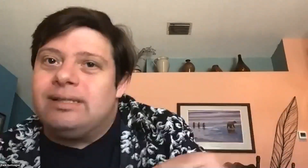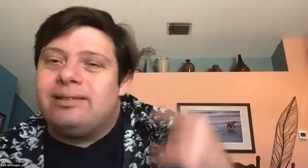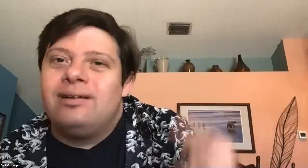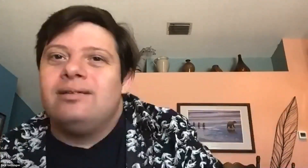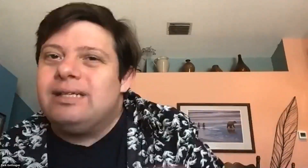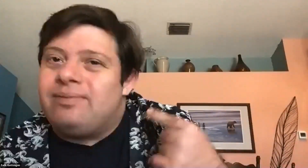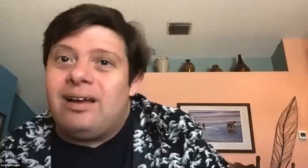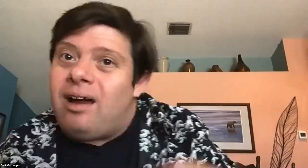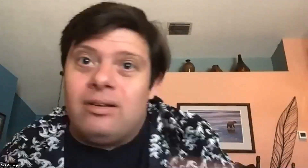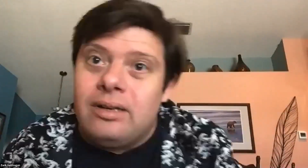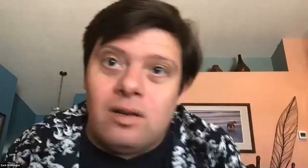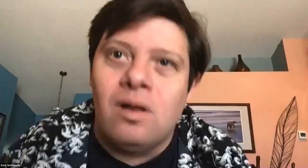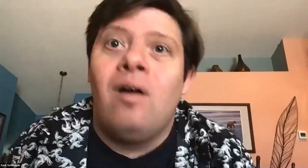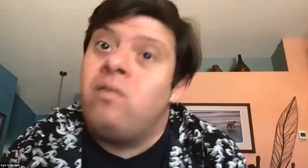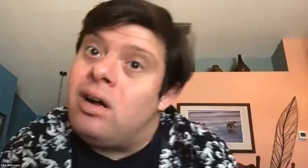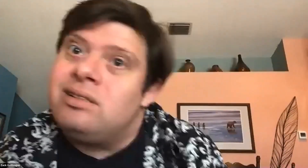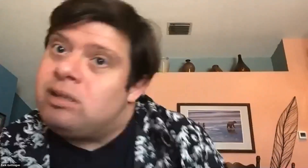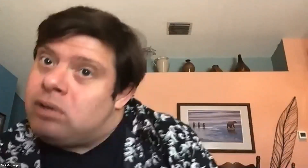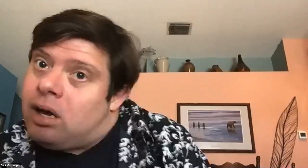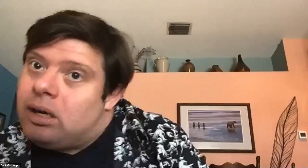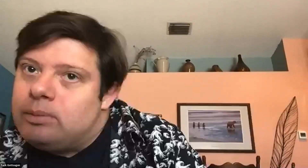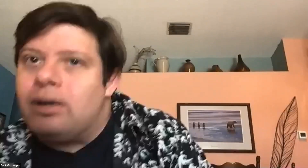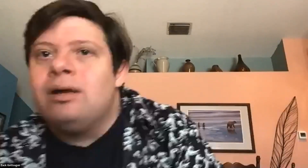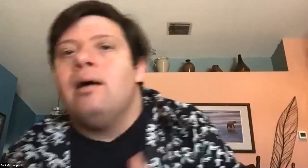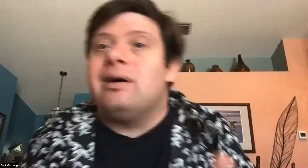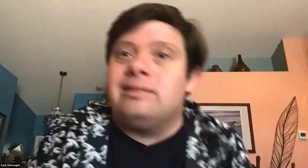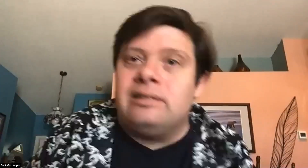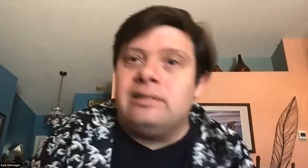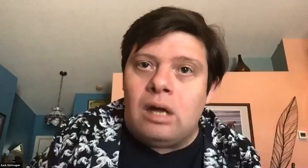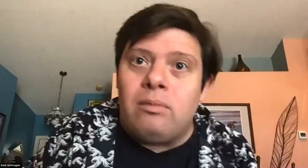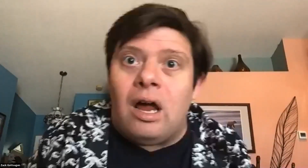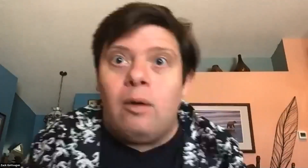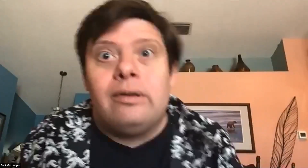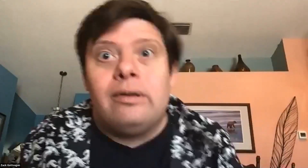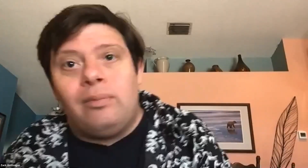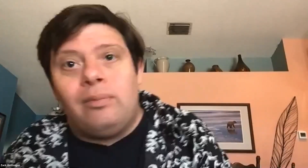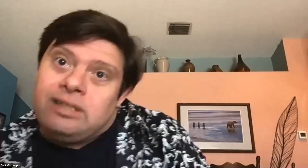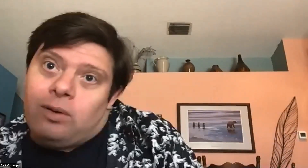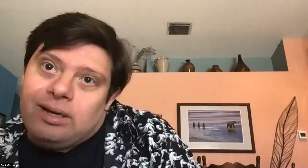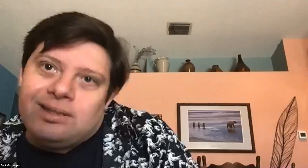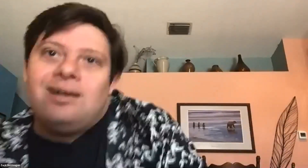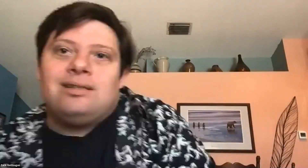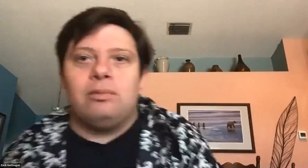of the acting and just do a real hard work. For me,